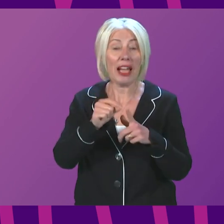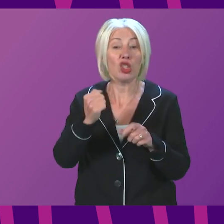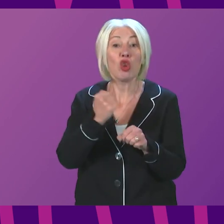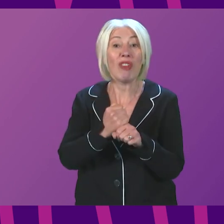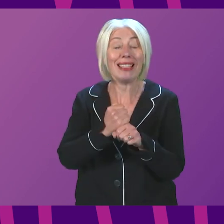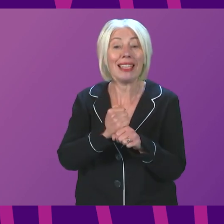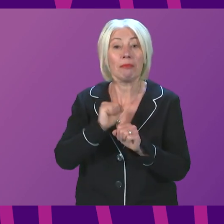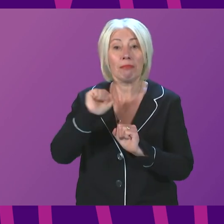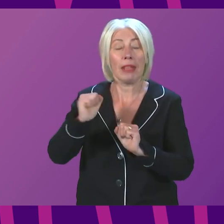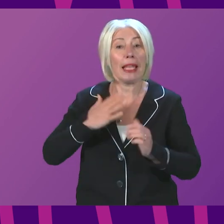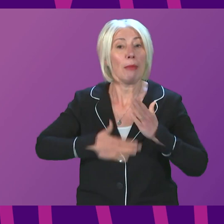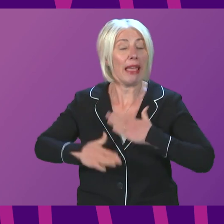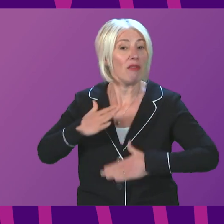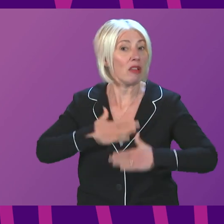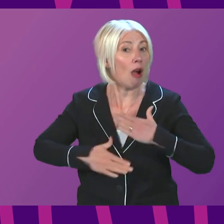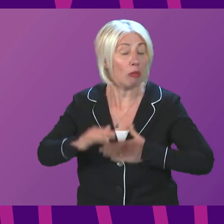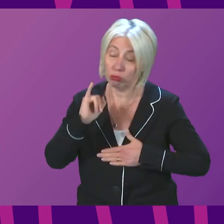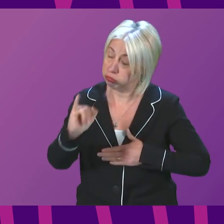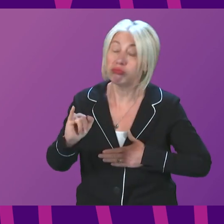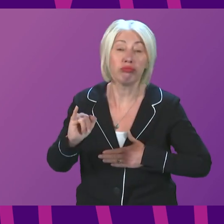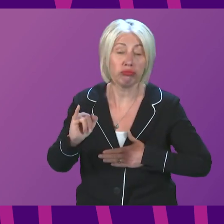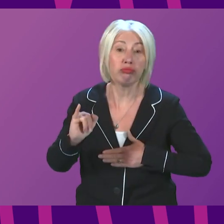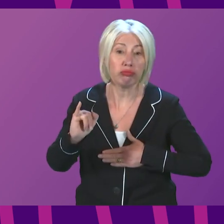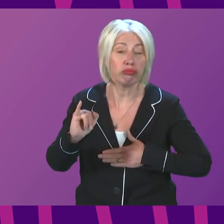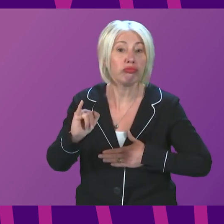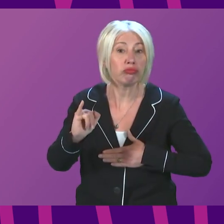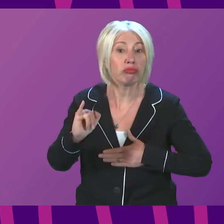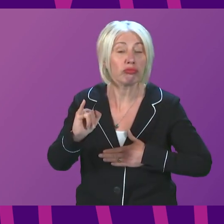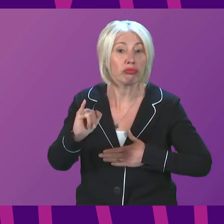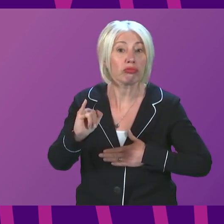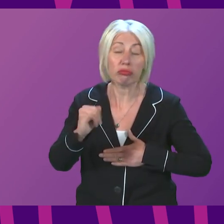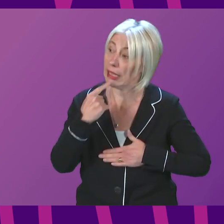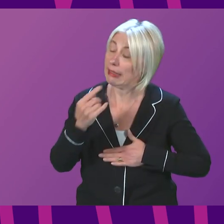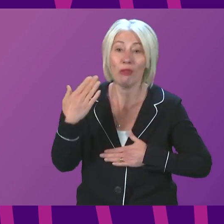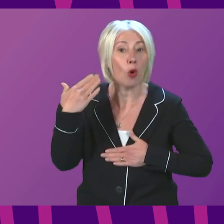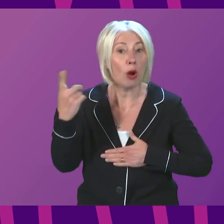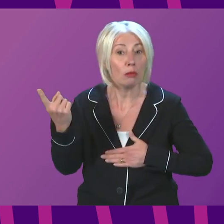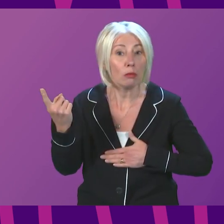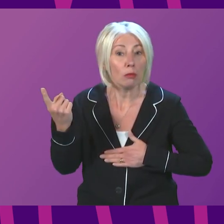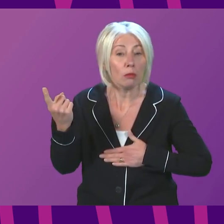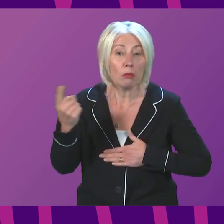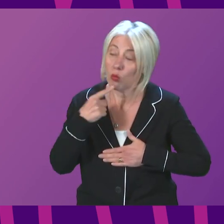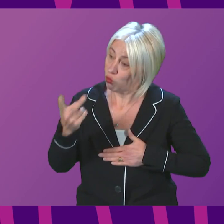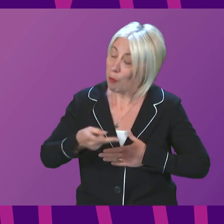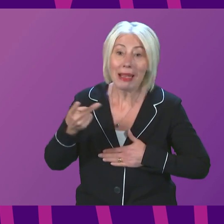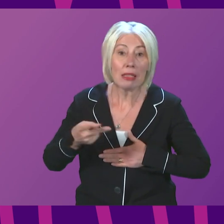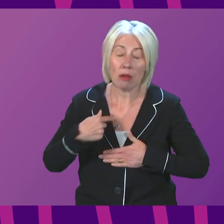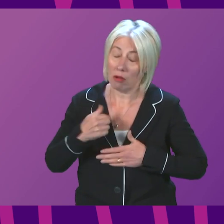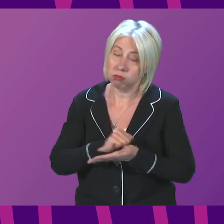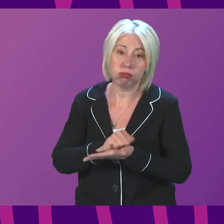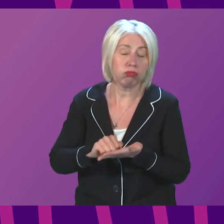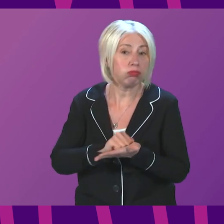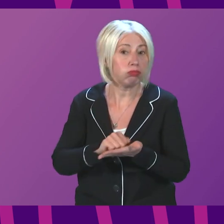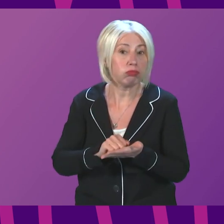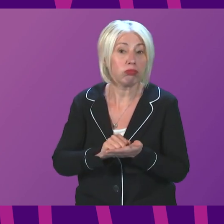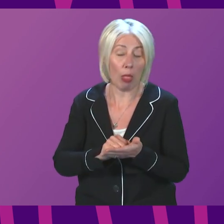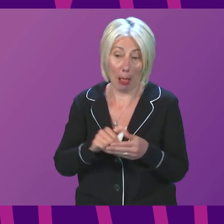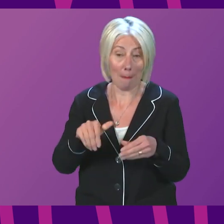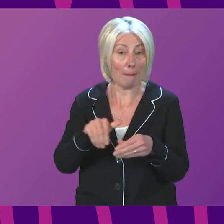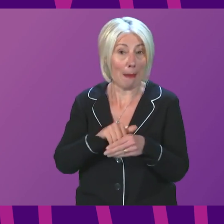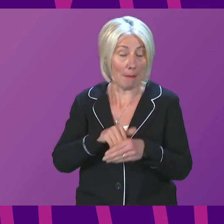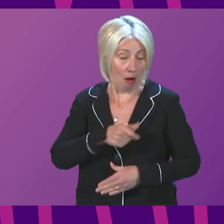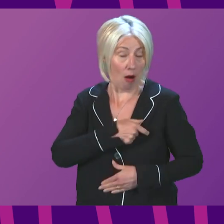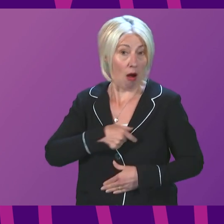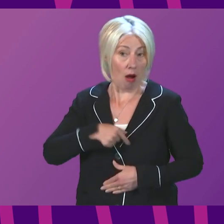I have said it before and I will repeat it: I am very sorry that a member of the Westminster